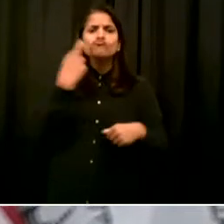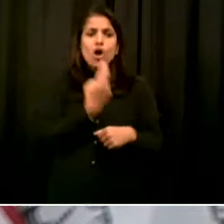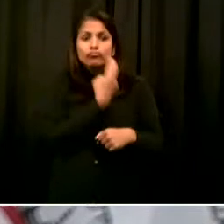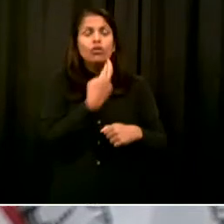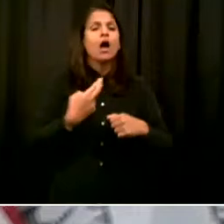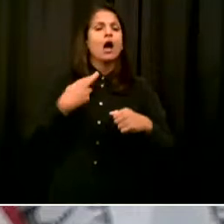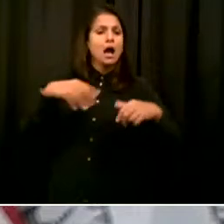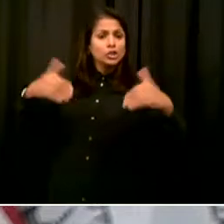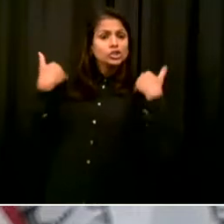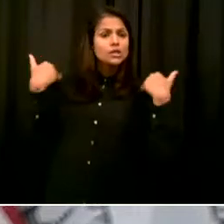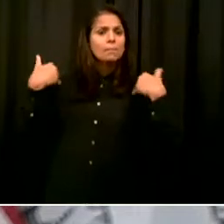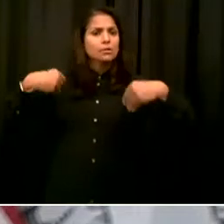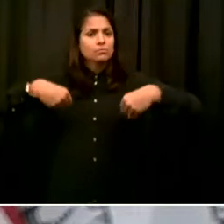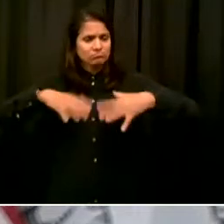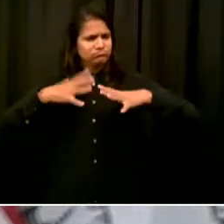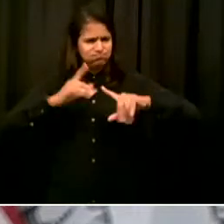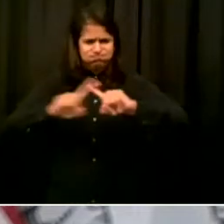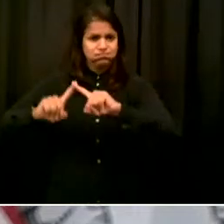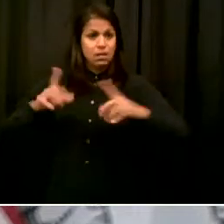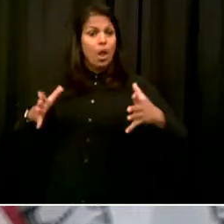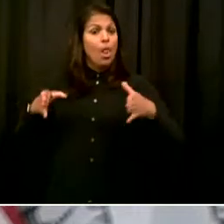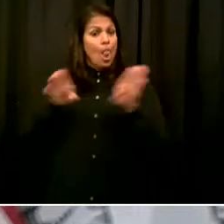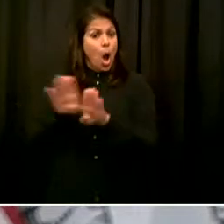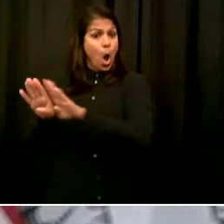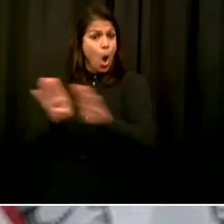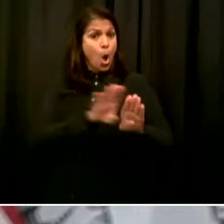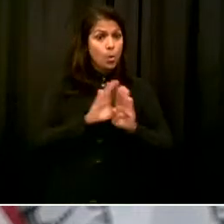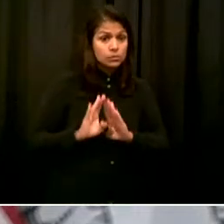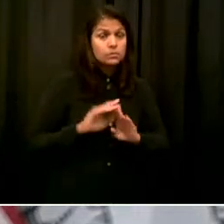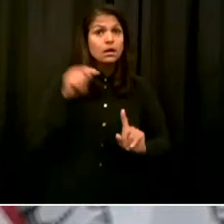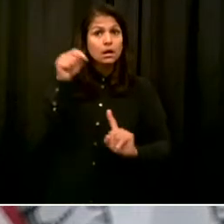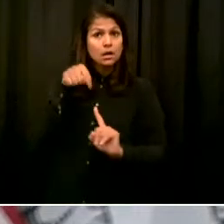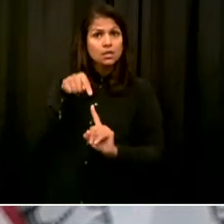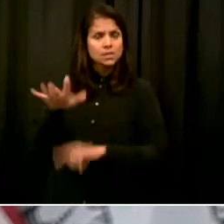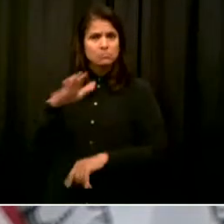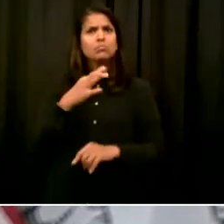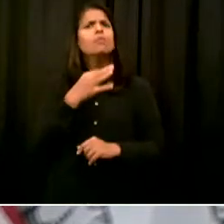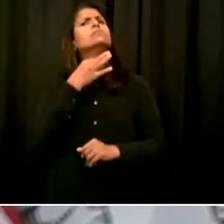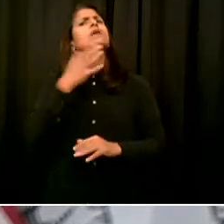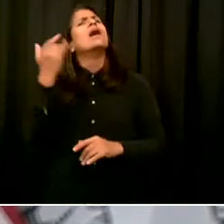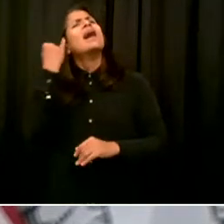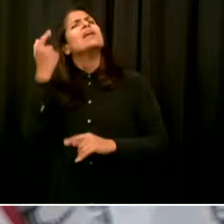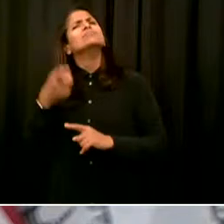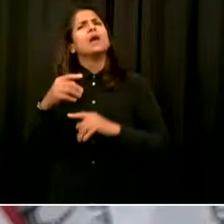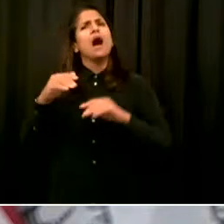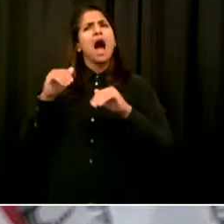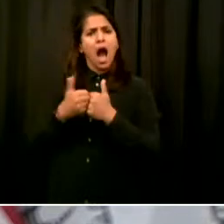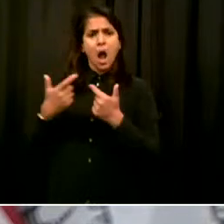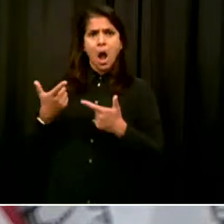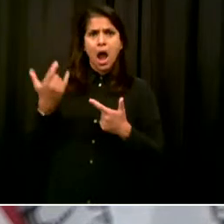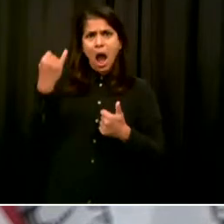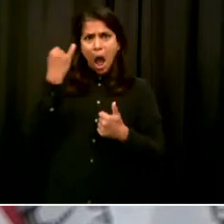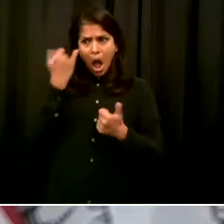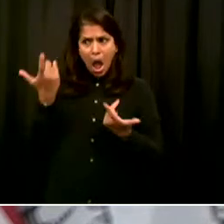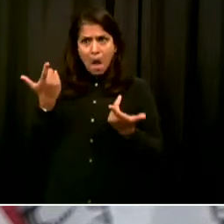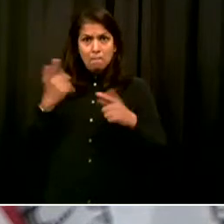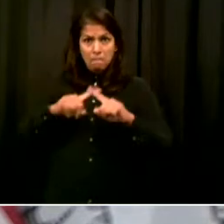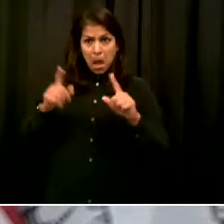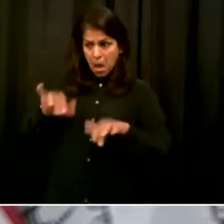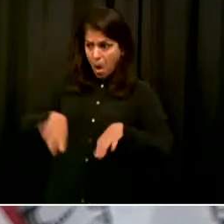HAVE CLOSED IN THE CITY? HOW ARE THEY DDINOG G BUSINESS?